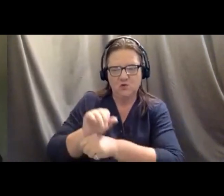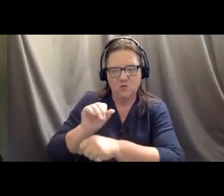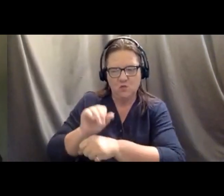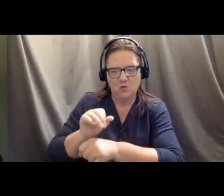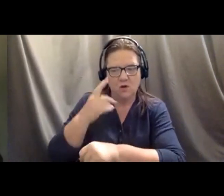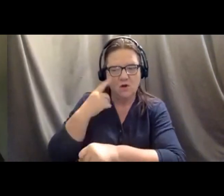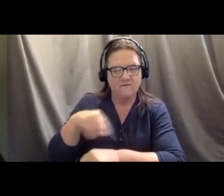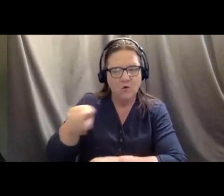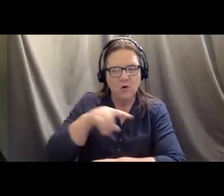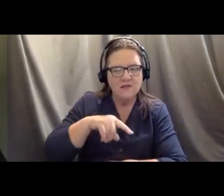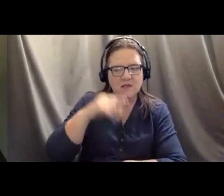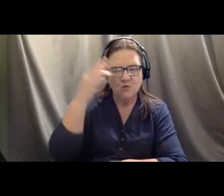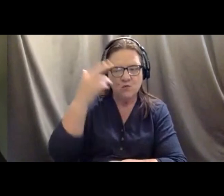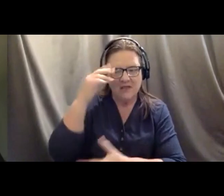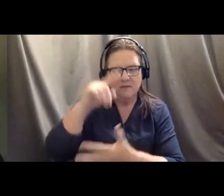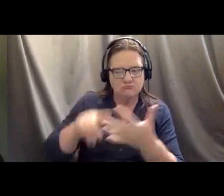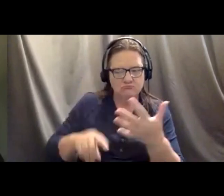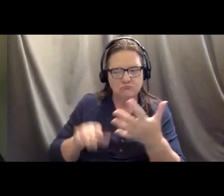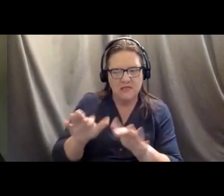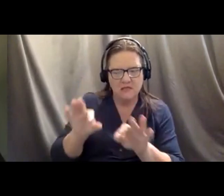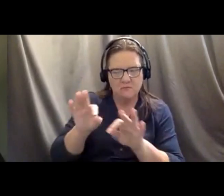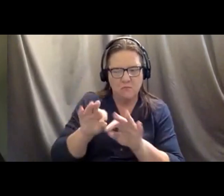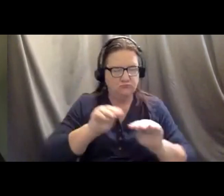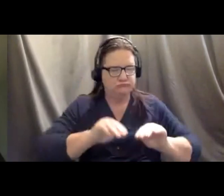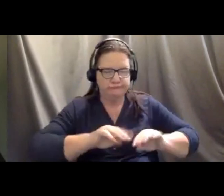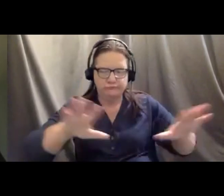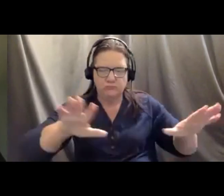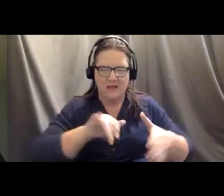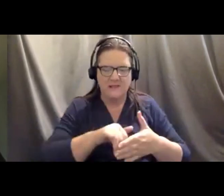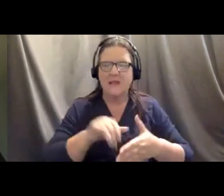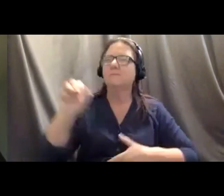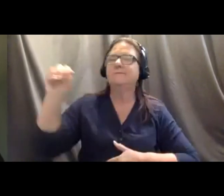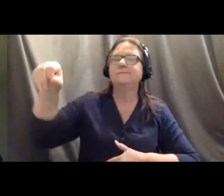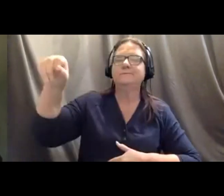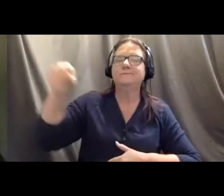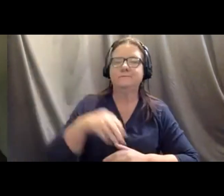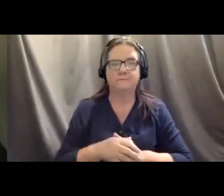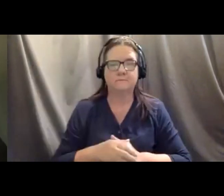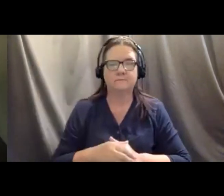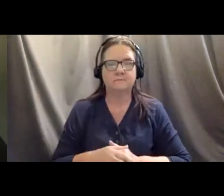reasons that kind of -- Mm-hmm. Great.